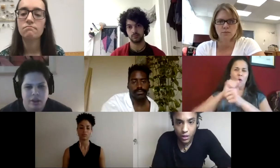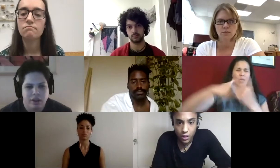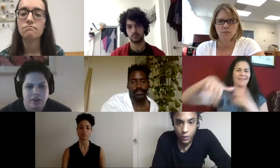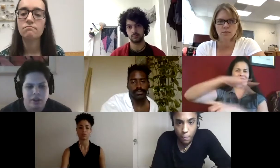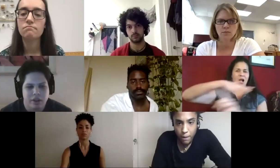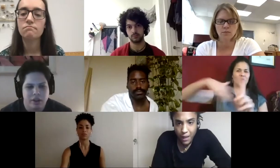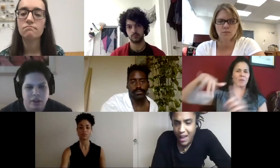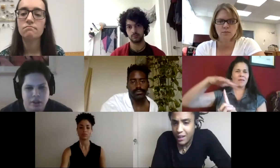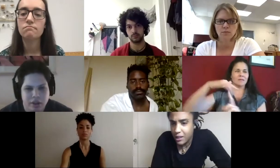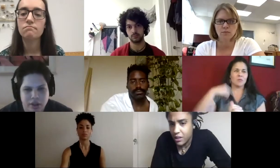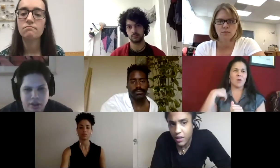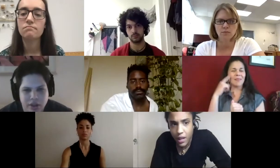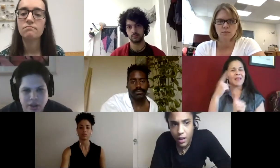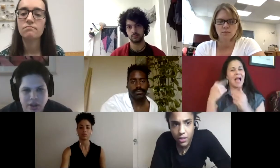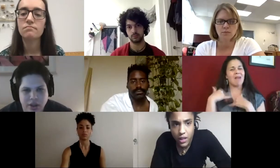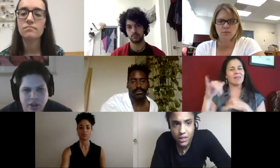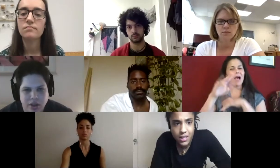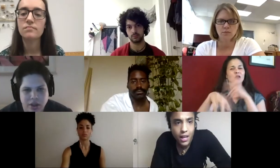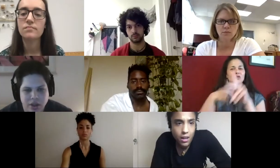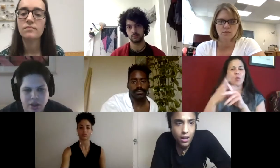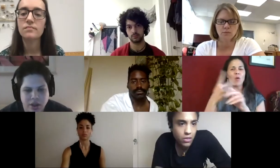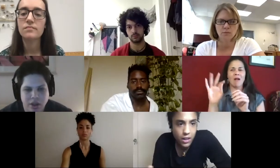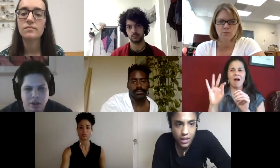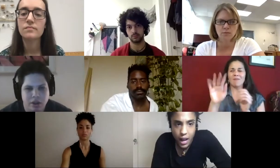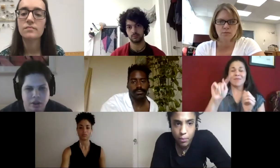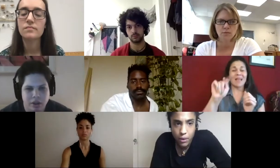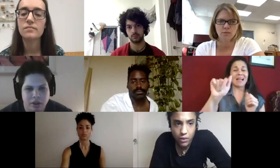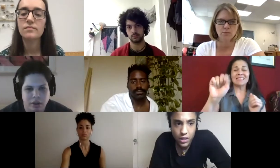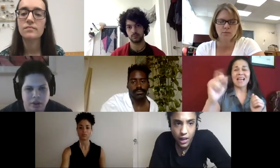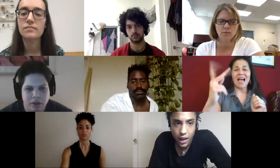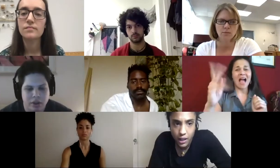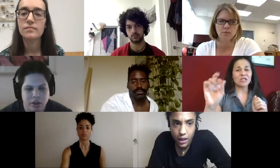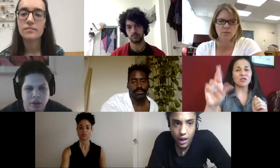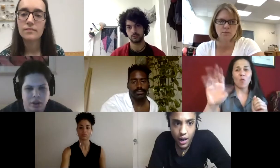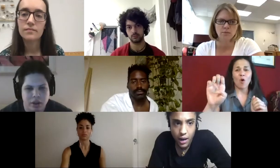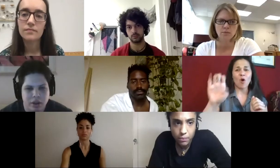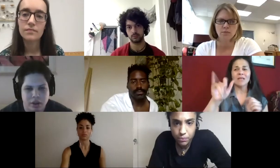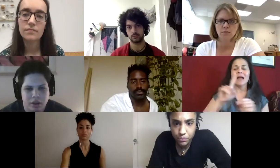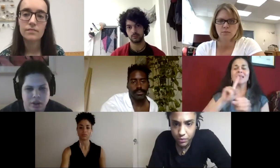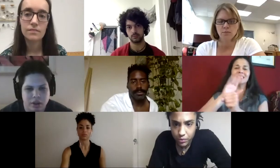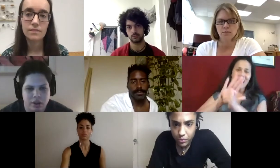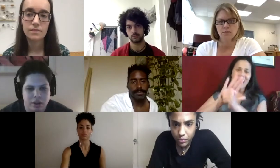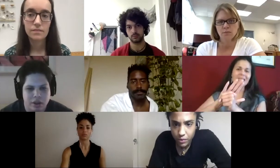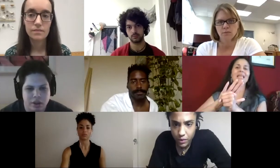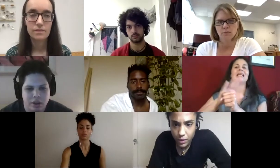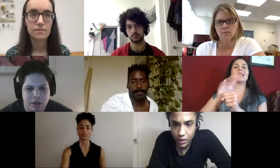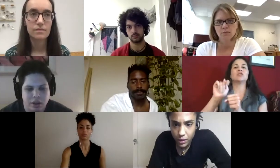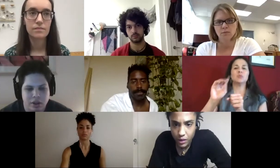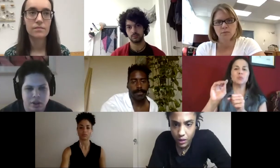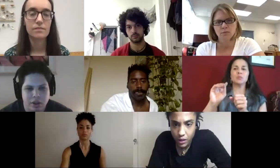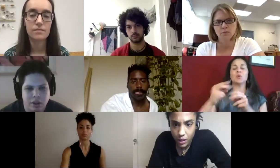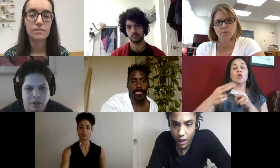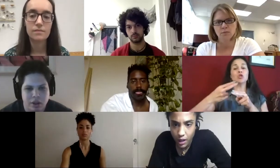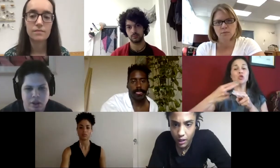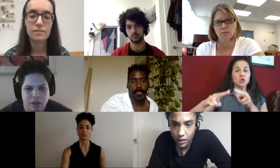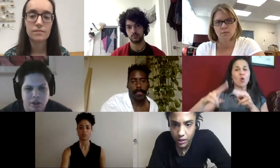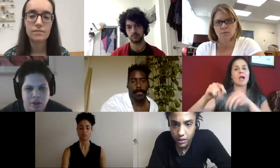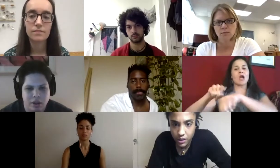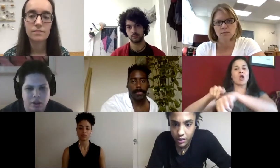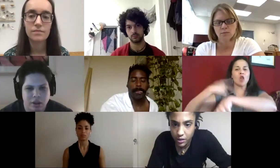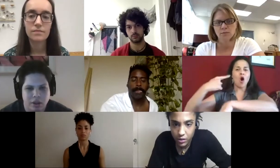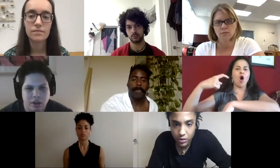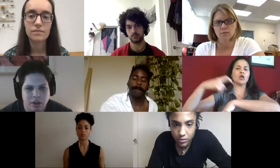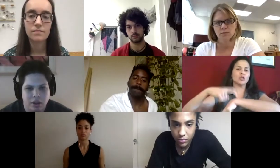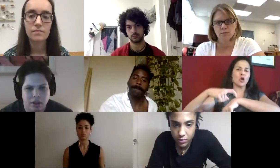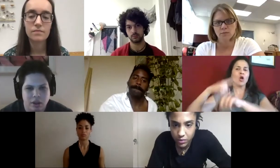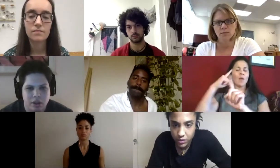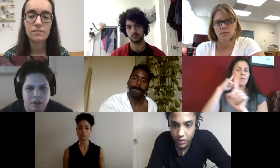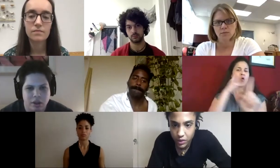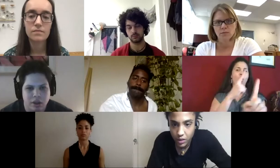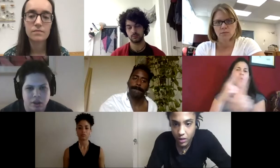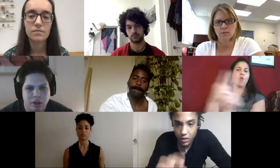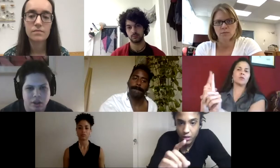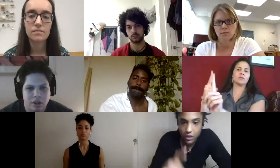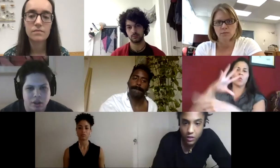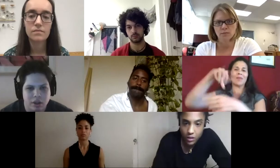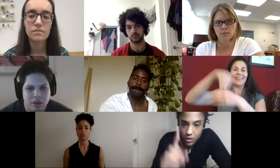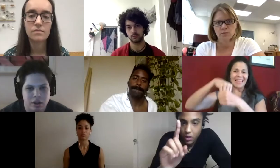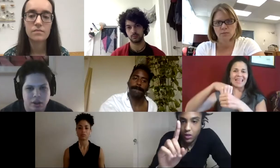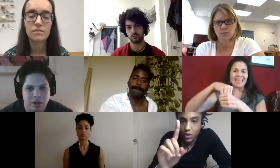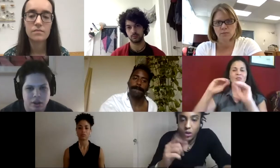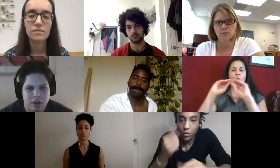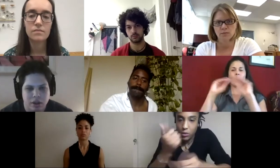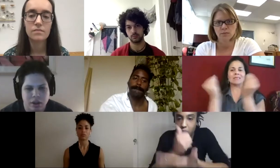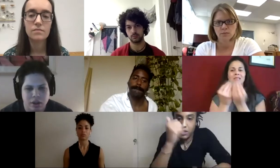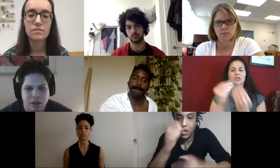And they see things that happen every day. And- Hold on one sec. Sorry,